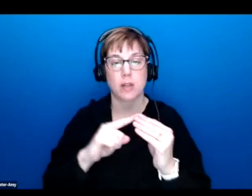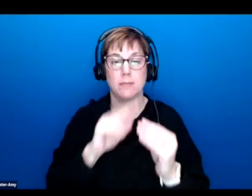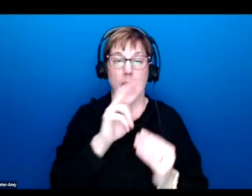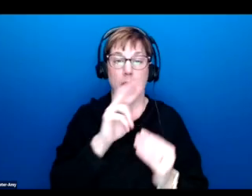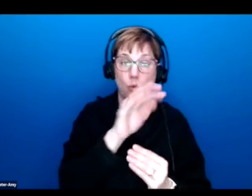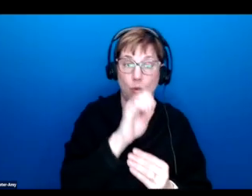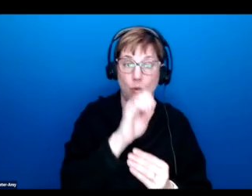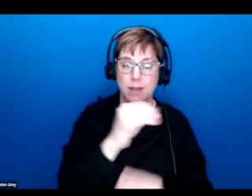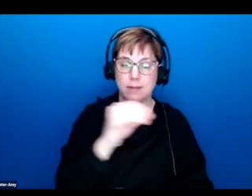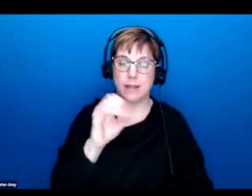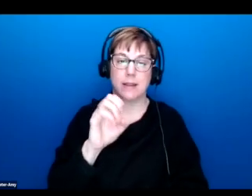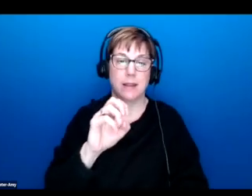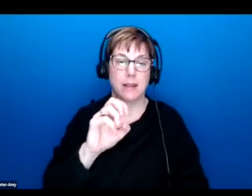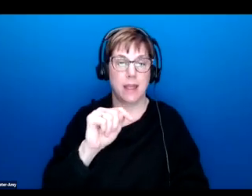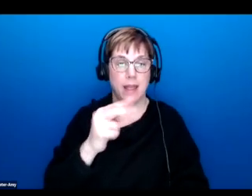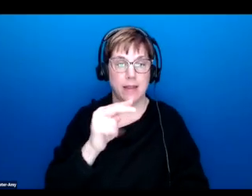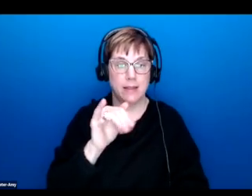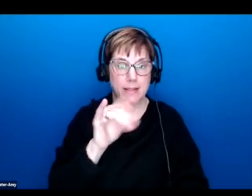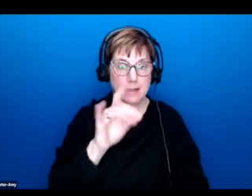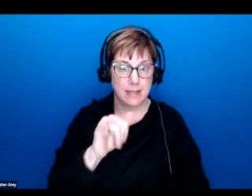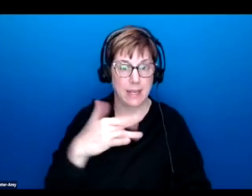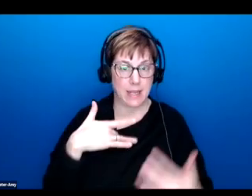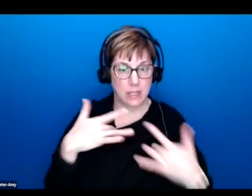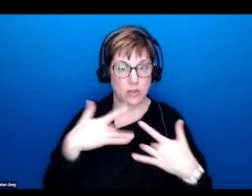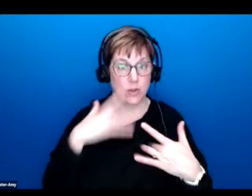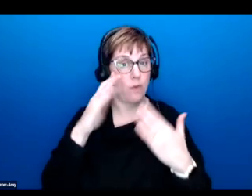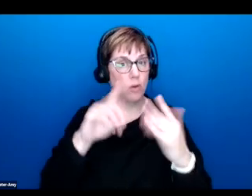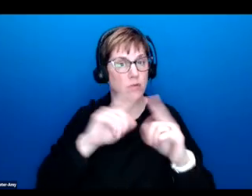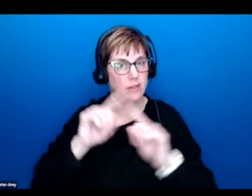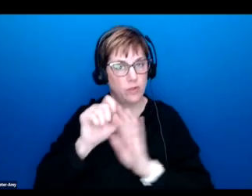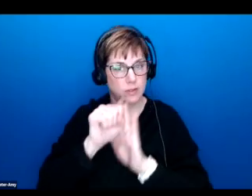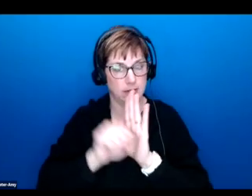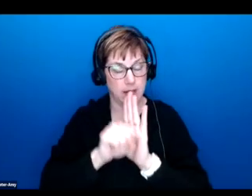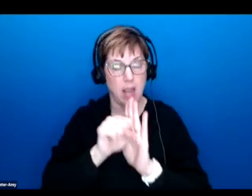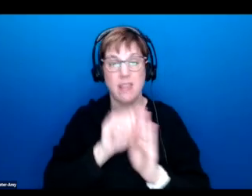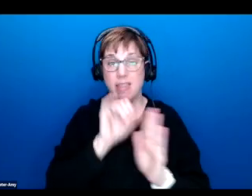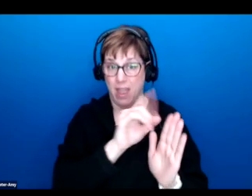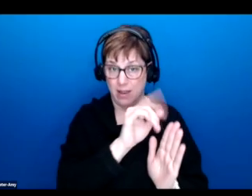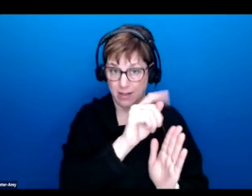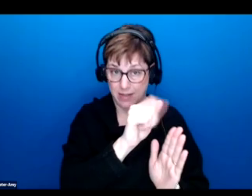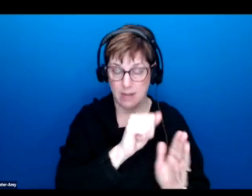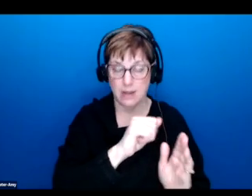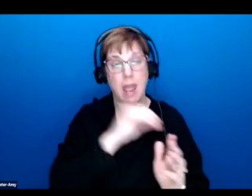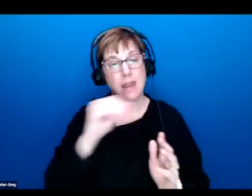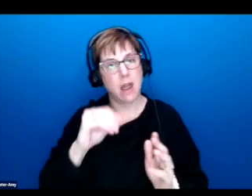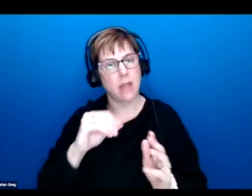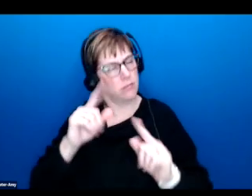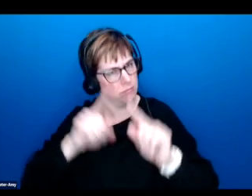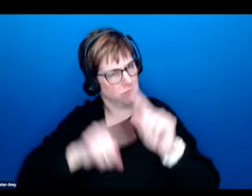across states, that specific data. There's also significant variation in terms of how states are